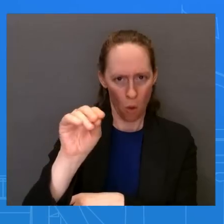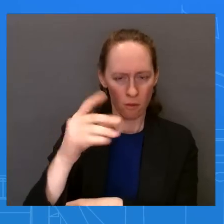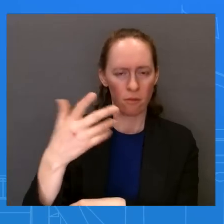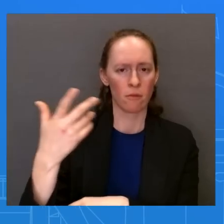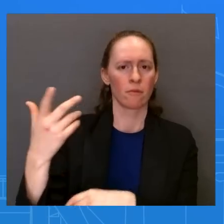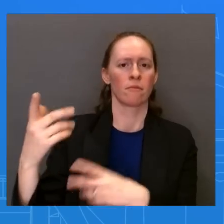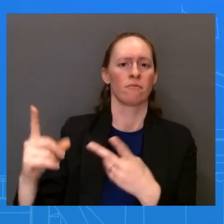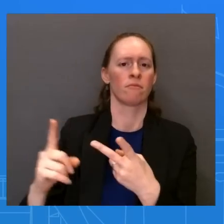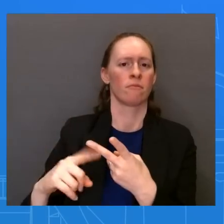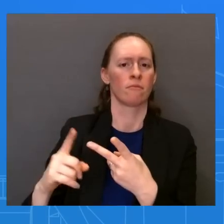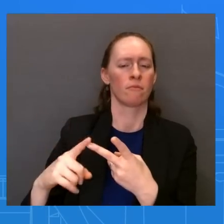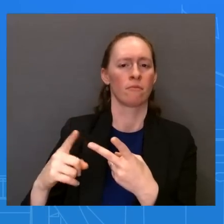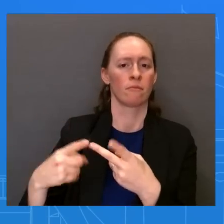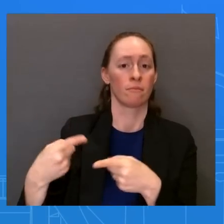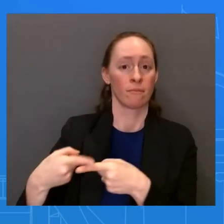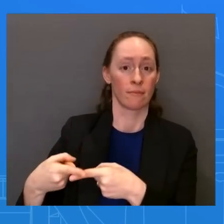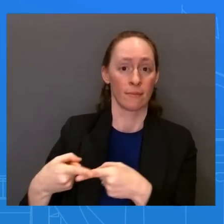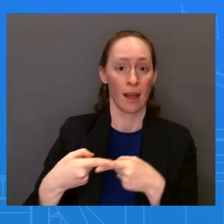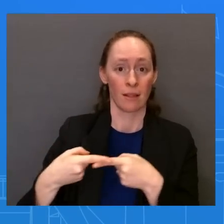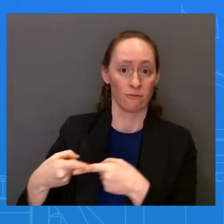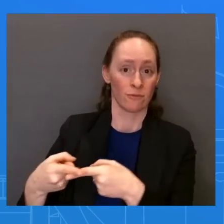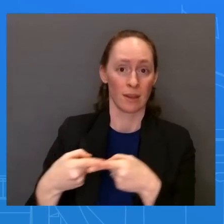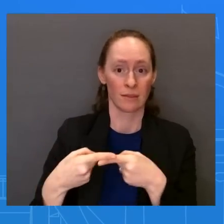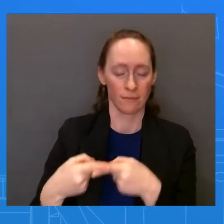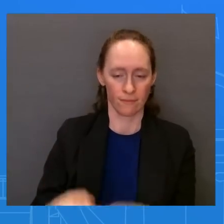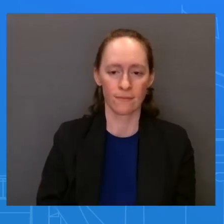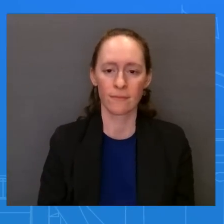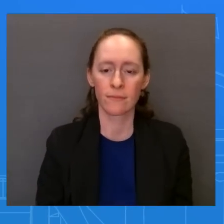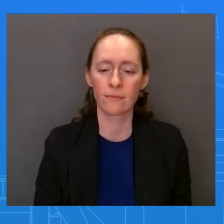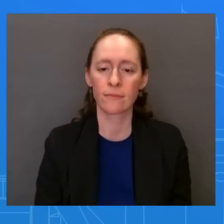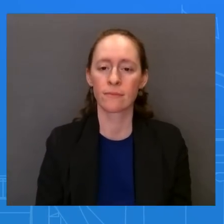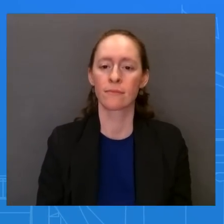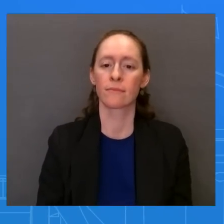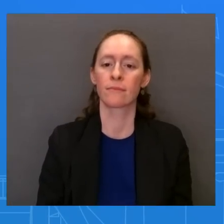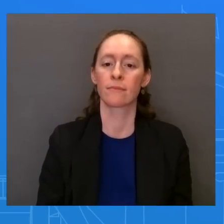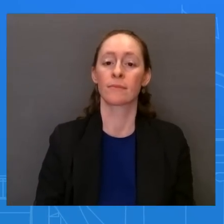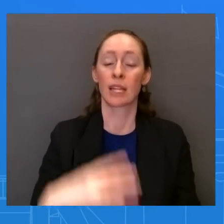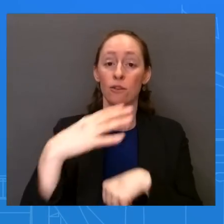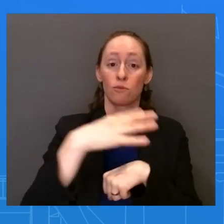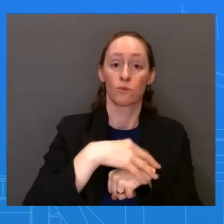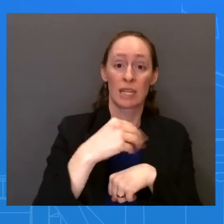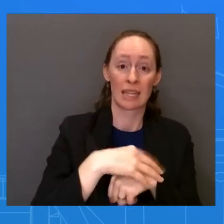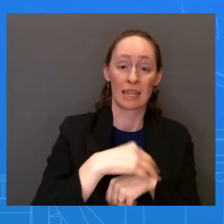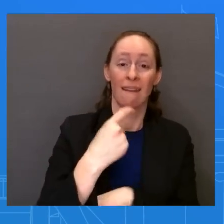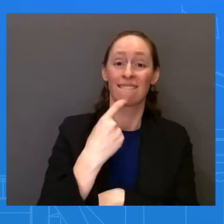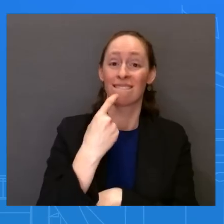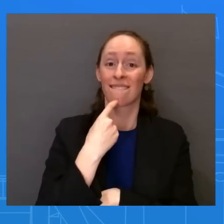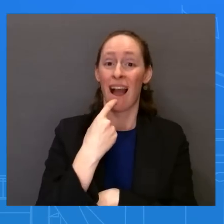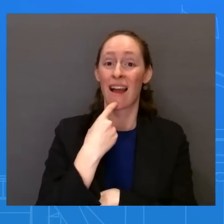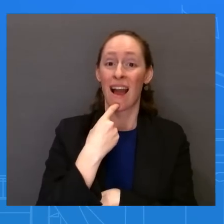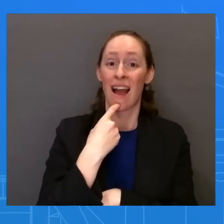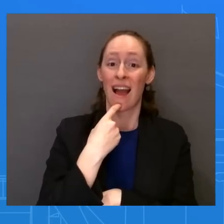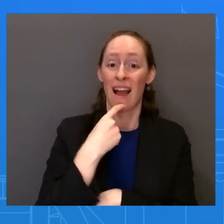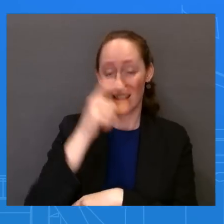and Turkey over Ankara's demands related to Sweden's and Finland's NATO accession.